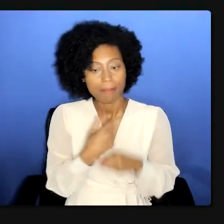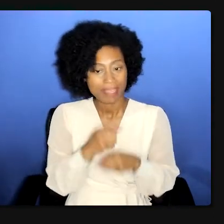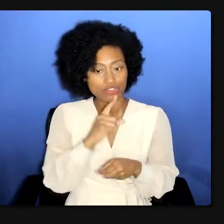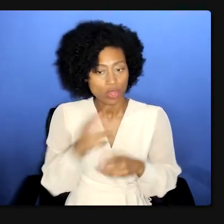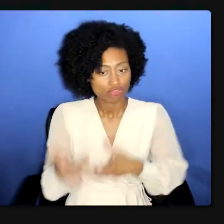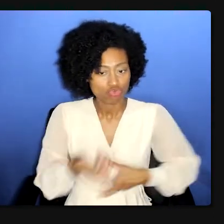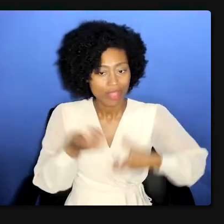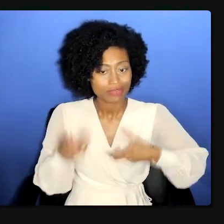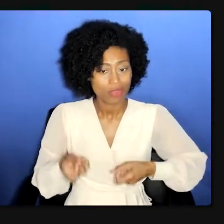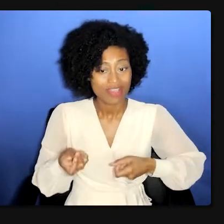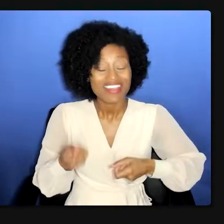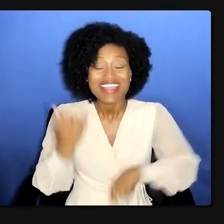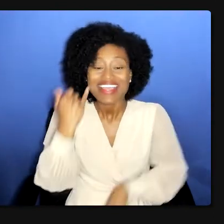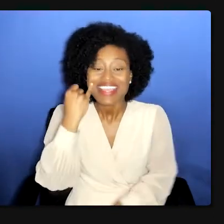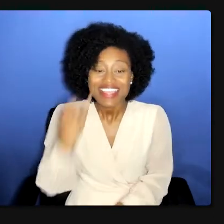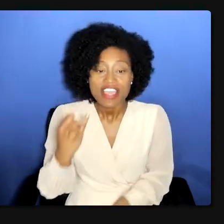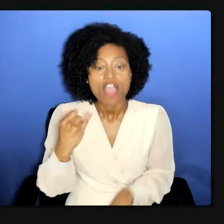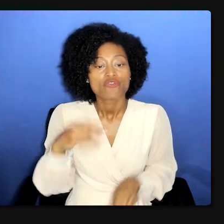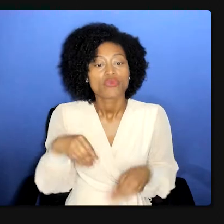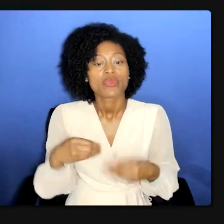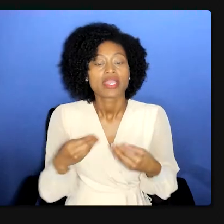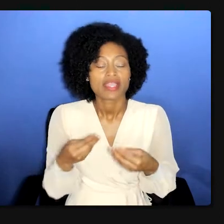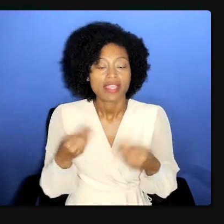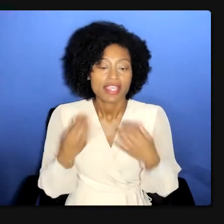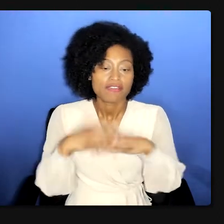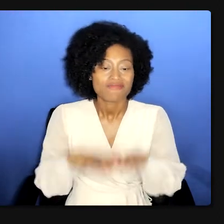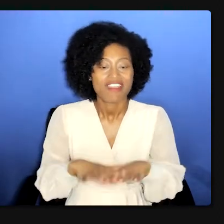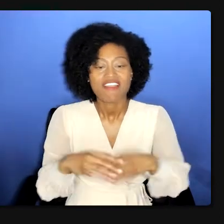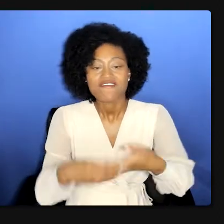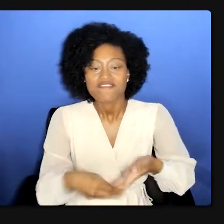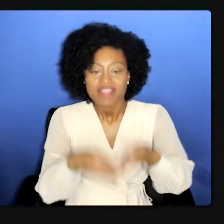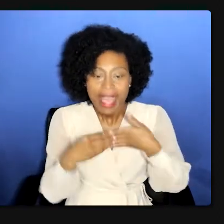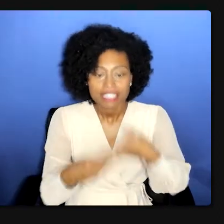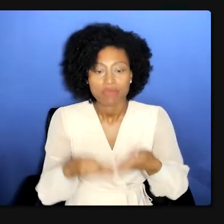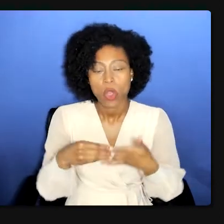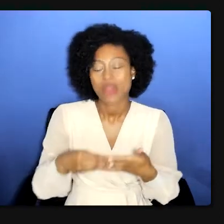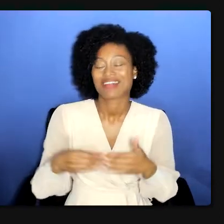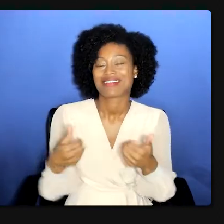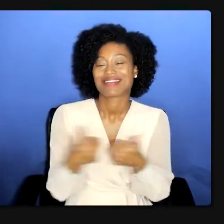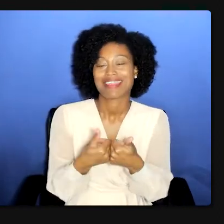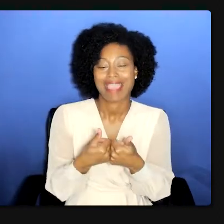we ensure trustworthiness by bringing in flexible gameplay integration.